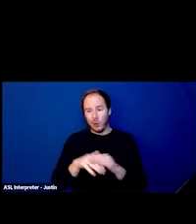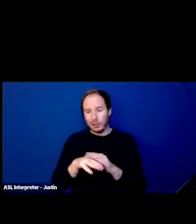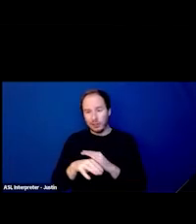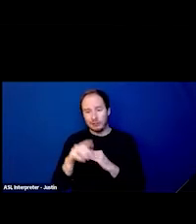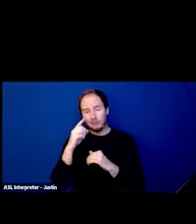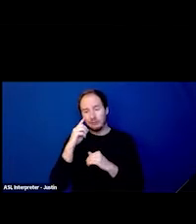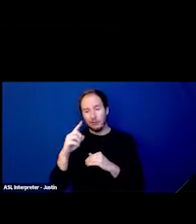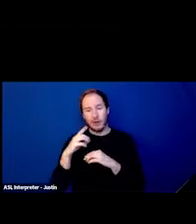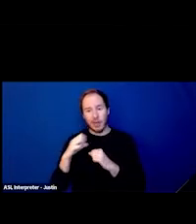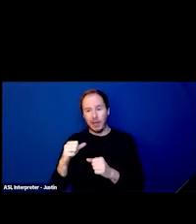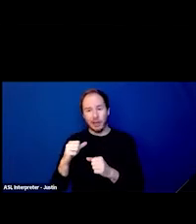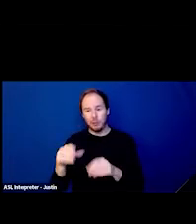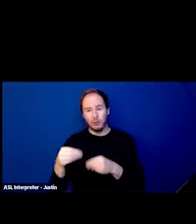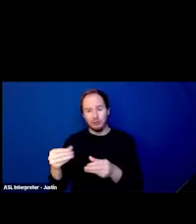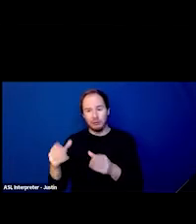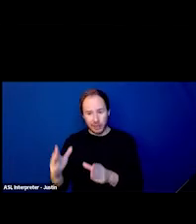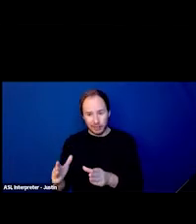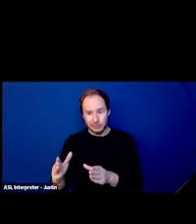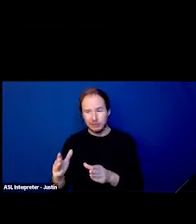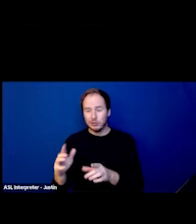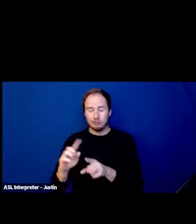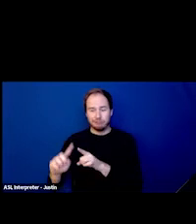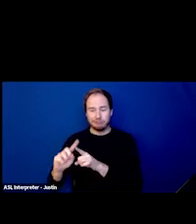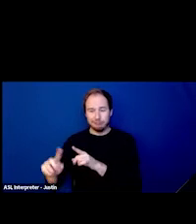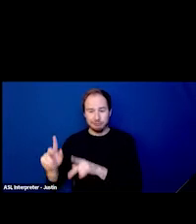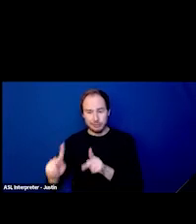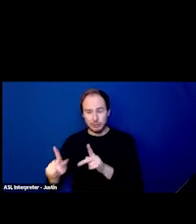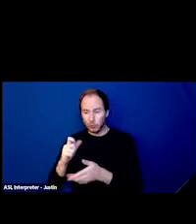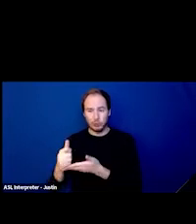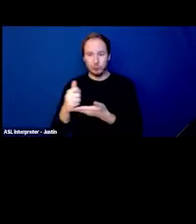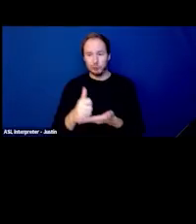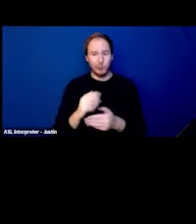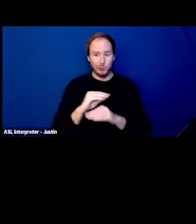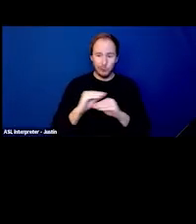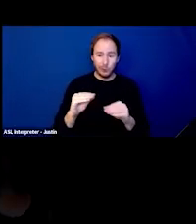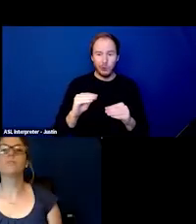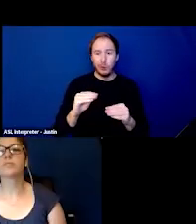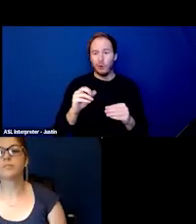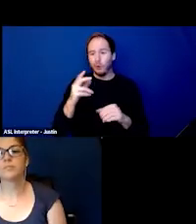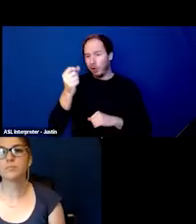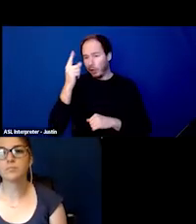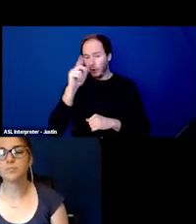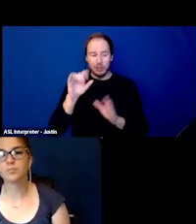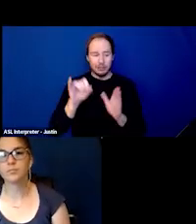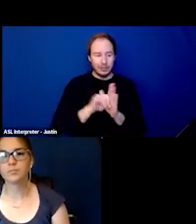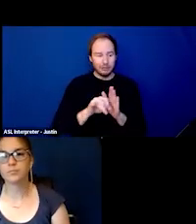healthcare providers and others who might be able to help with understanding or identifying conditions that are relating